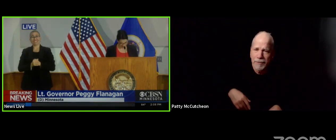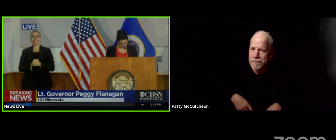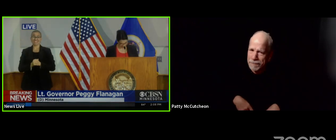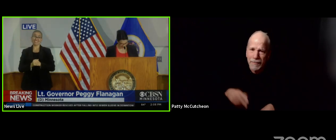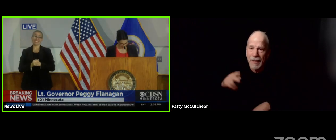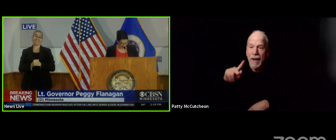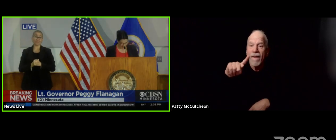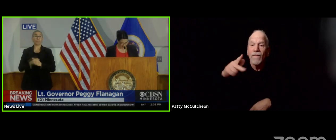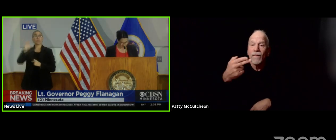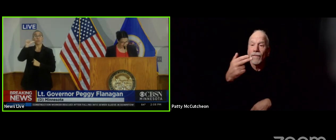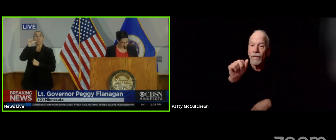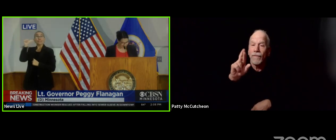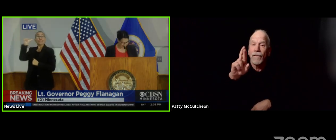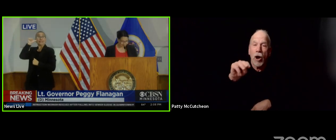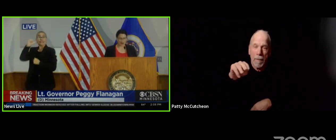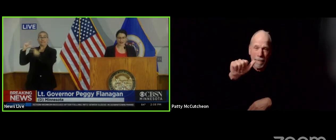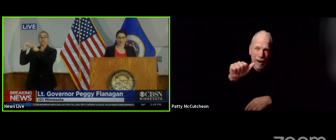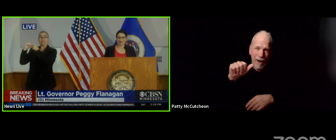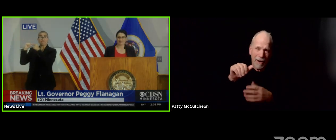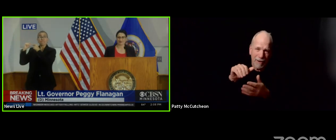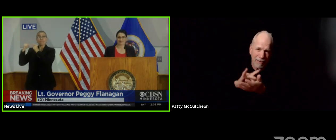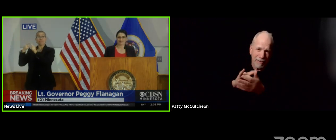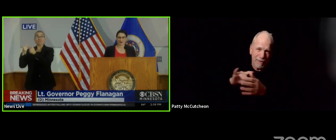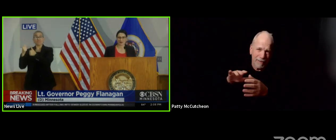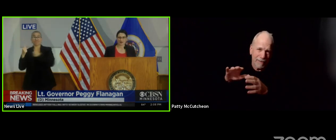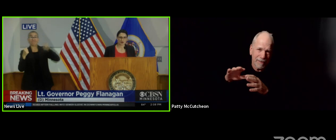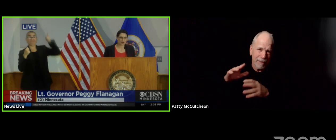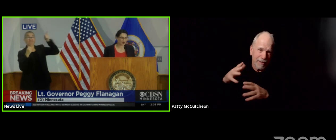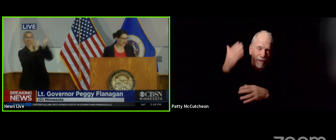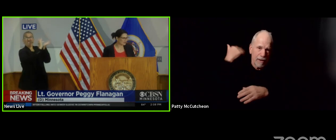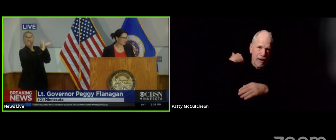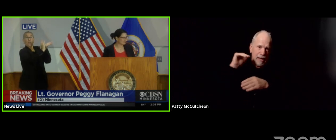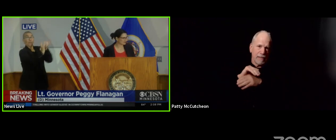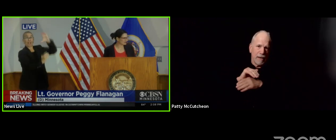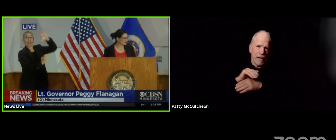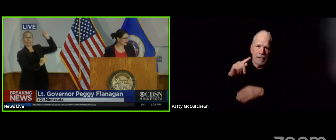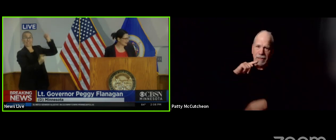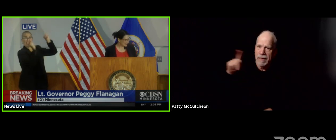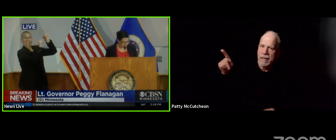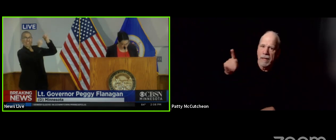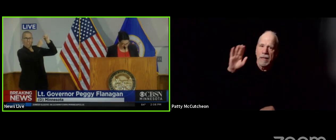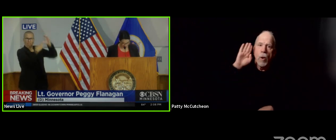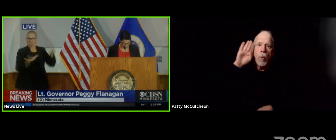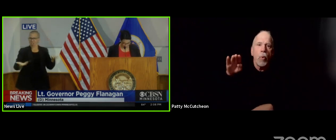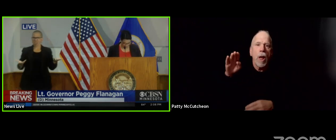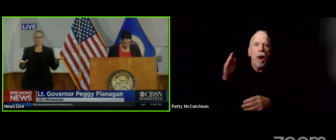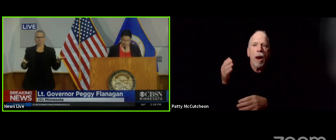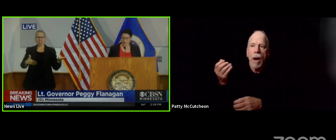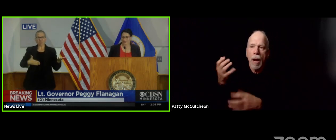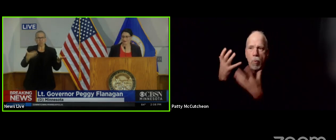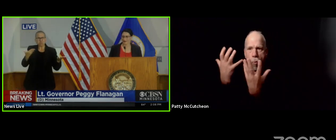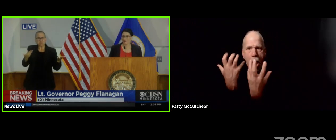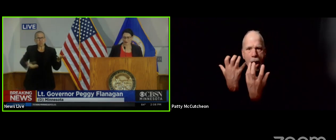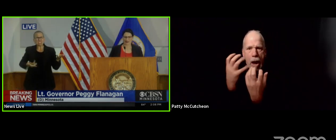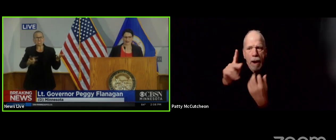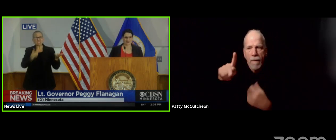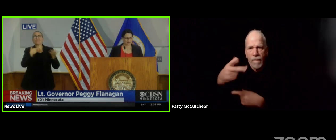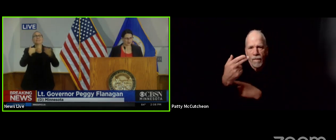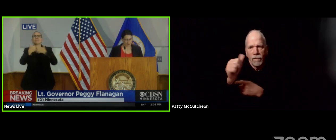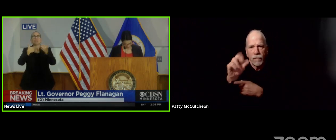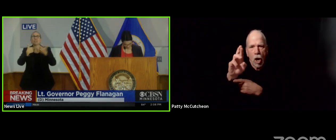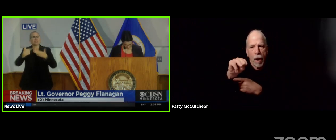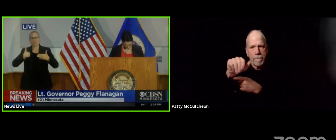THEY MAY CONTINUE FIGHTING, BUT SO WILL WE. AND WE HAVE THE ADVANTAGE OF BEING RIGHT.